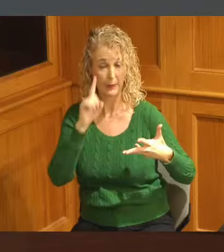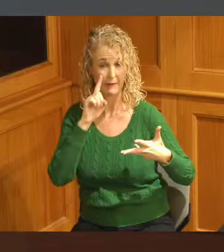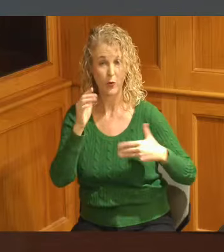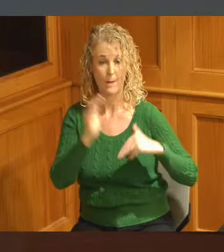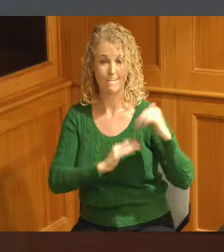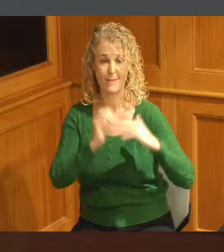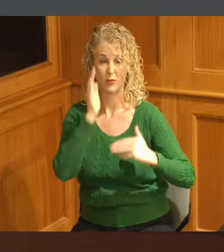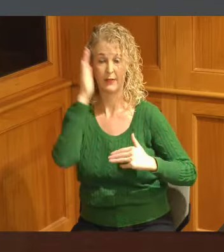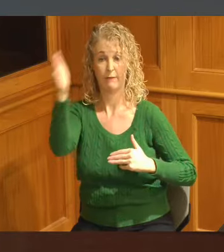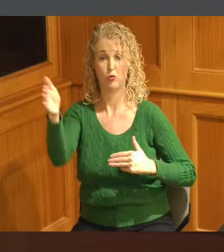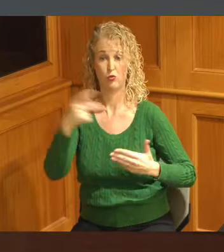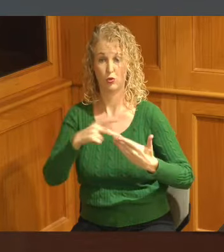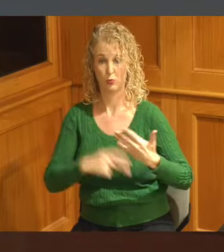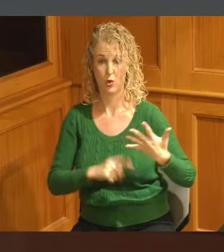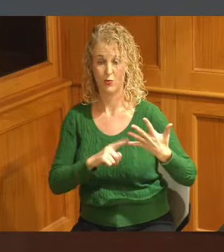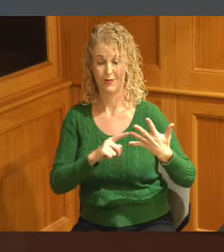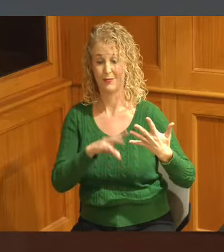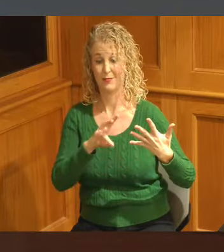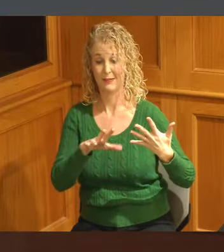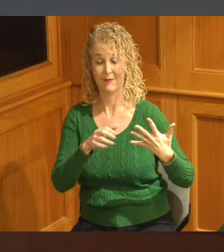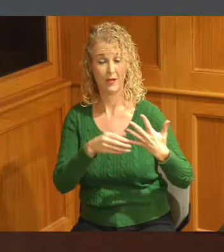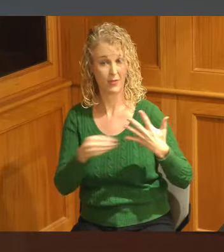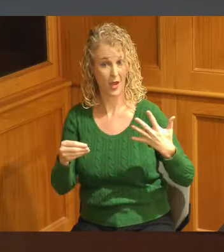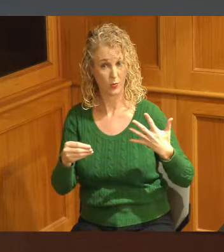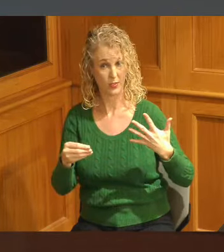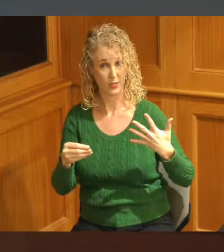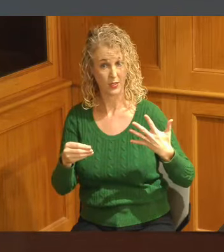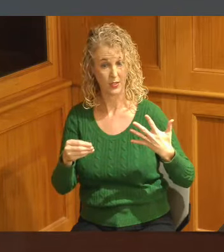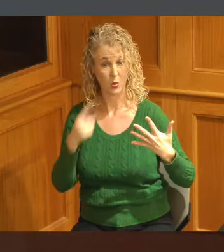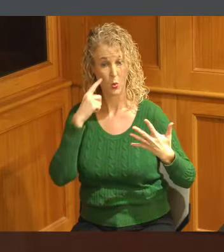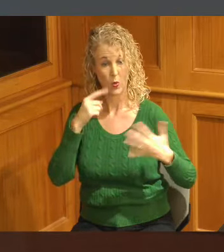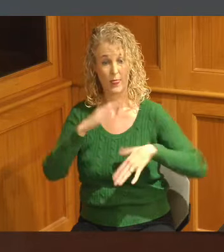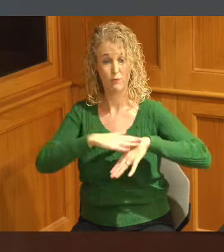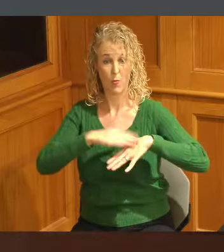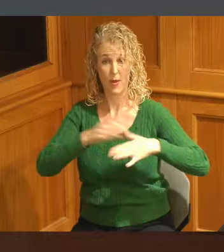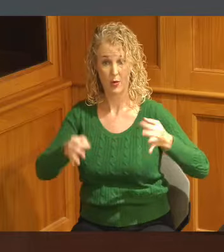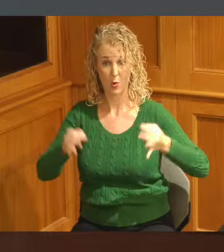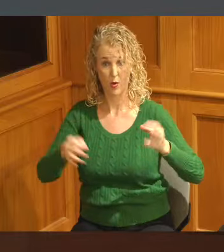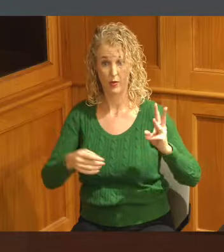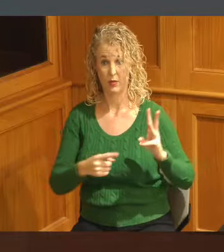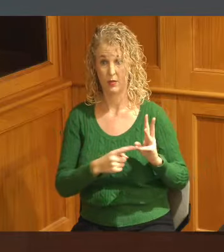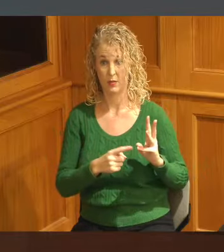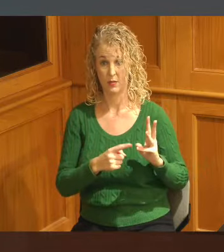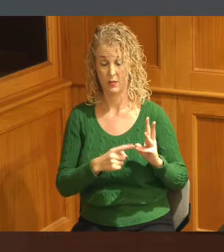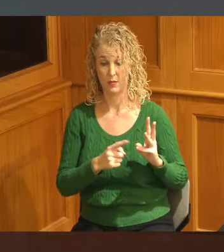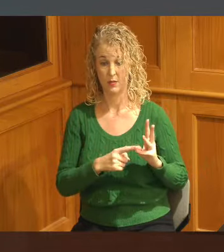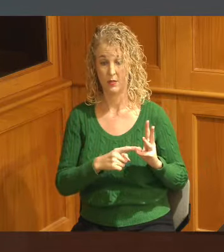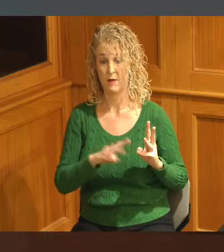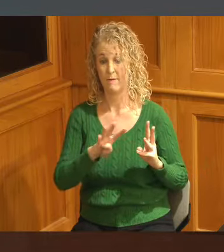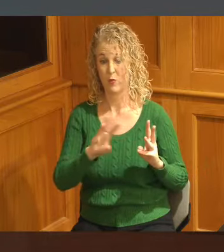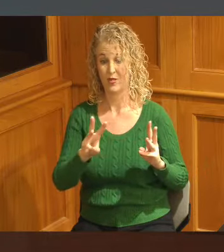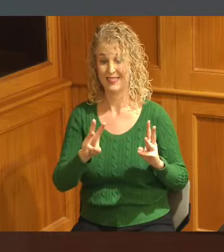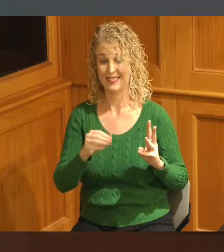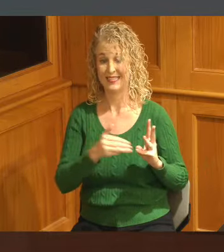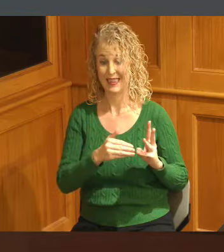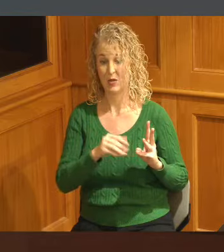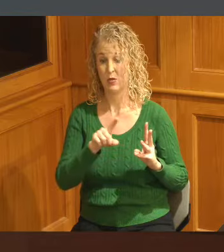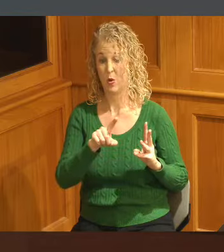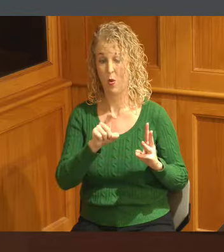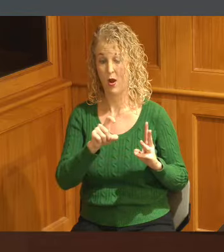program, 75,000 increase in the Probate Court budget, and an increase of $46,100 in the Public